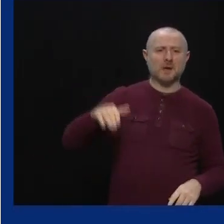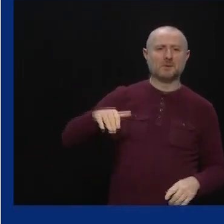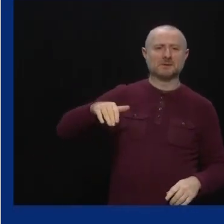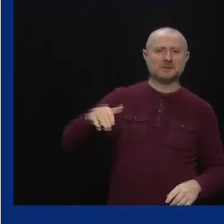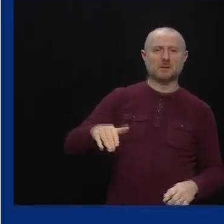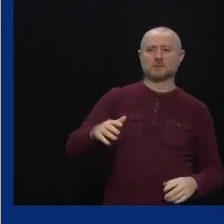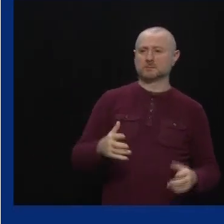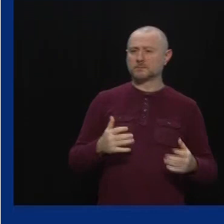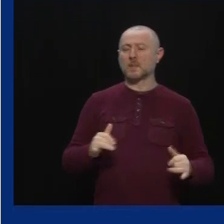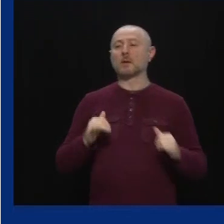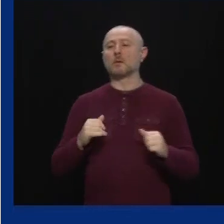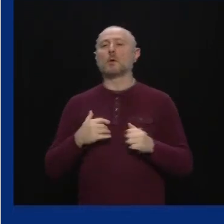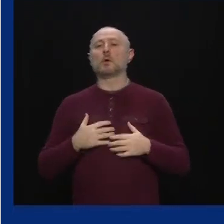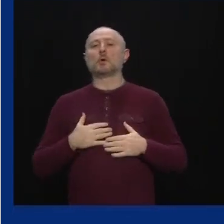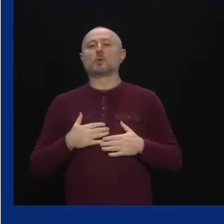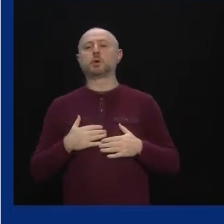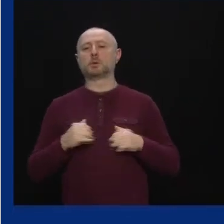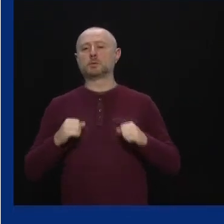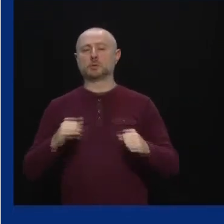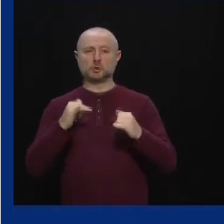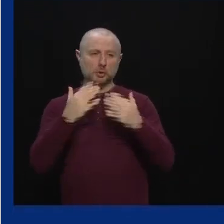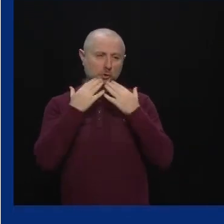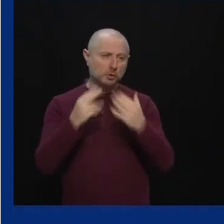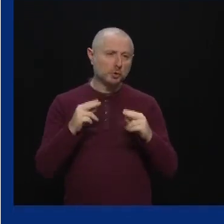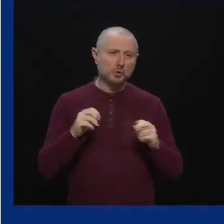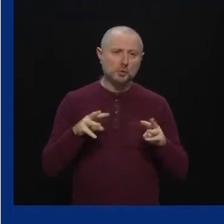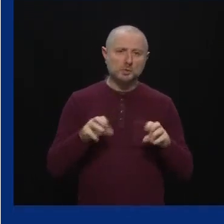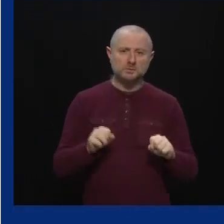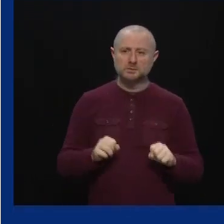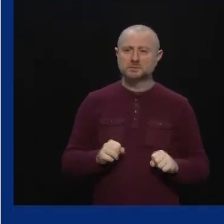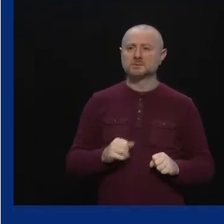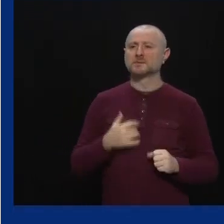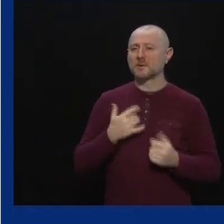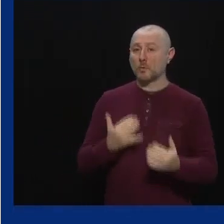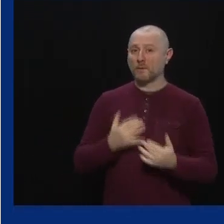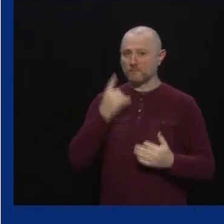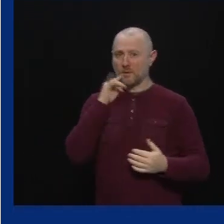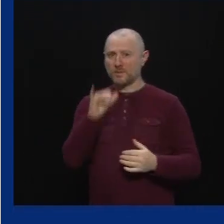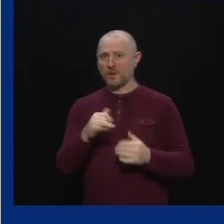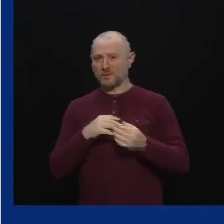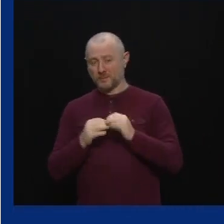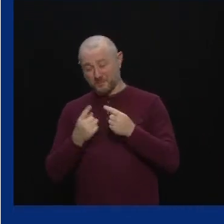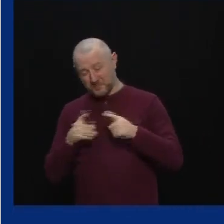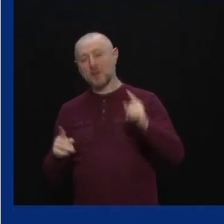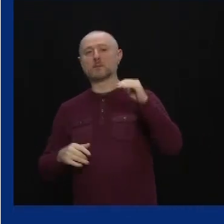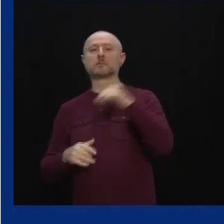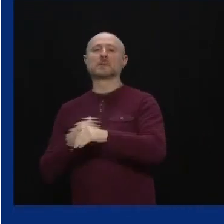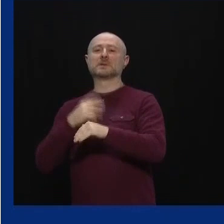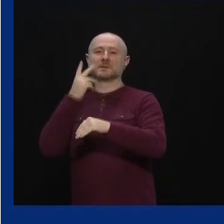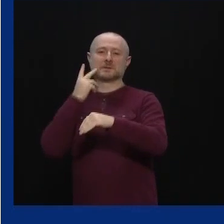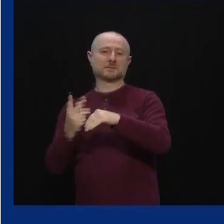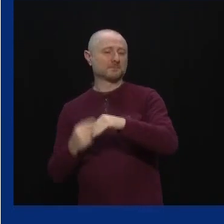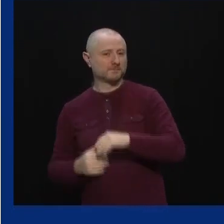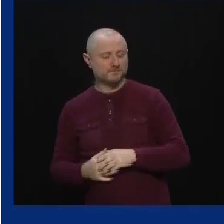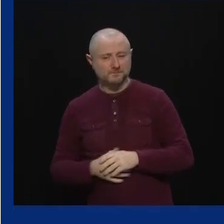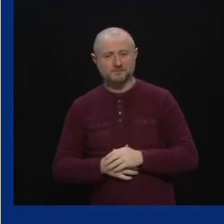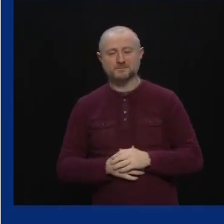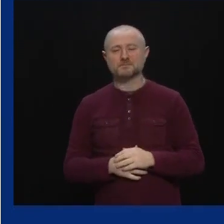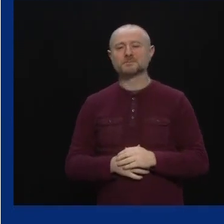THING. AND THAT'S WHY WE WILL BE AT THE FOREFRONT OF THE STATE SEEING THIS LONG AWAITED MUCH ANTICIPATED DECLINE.